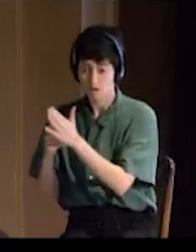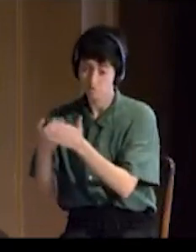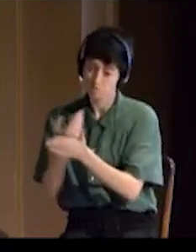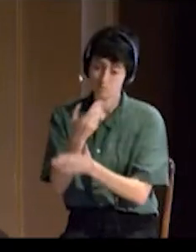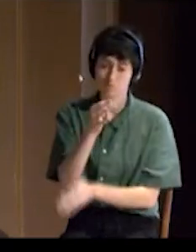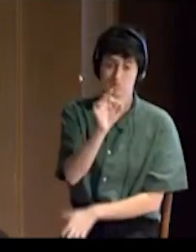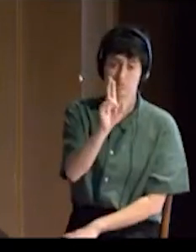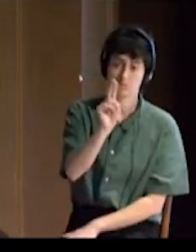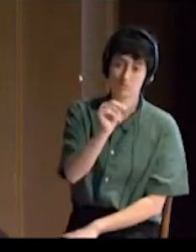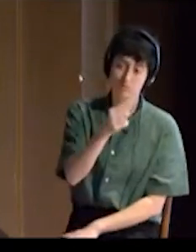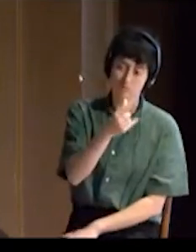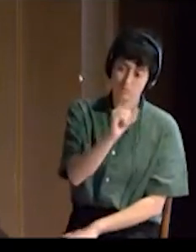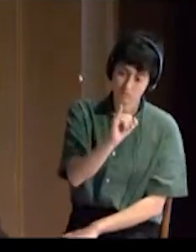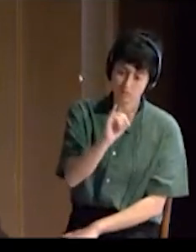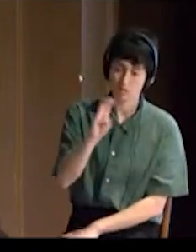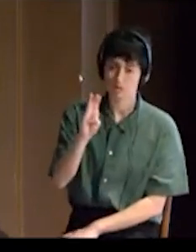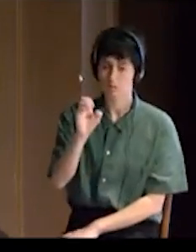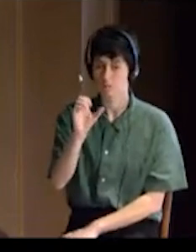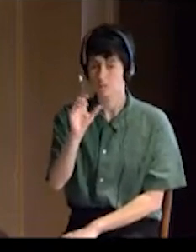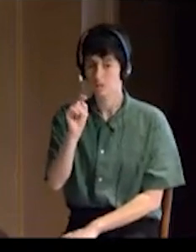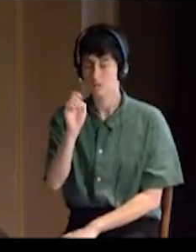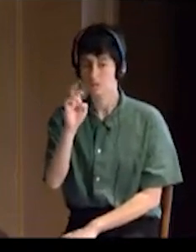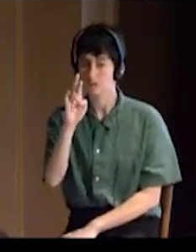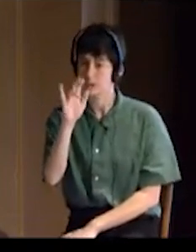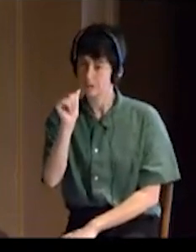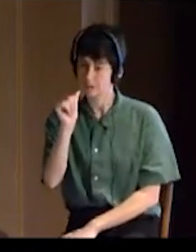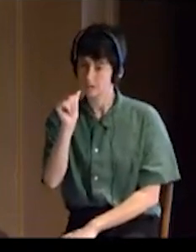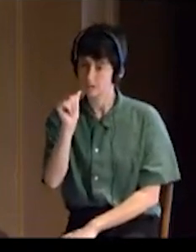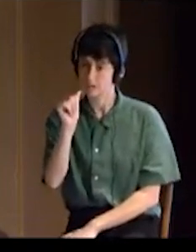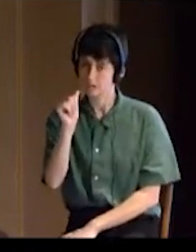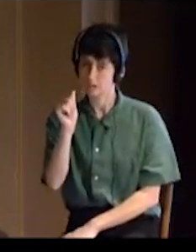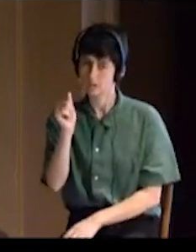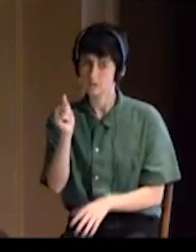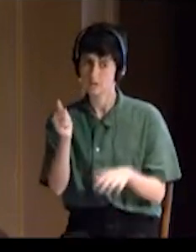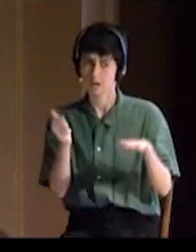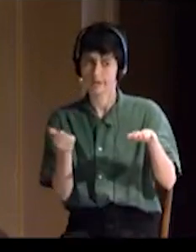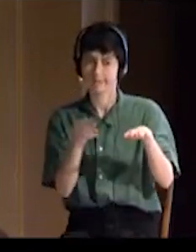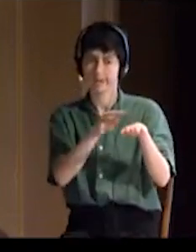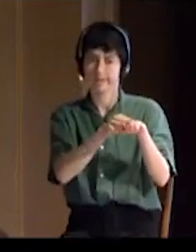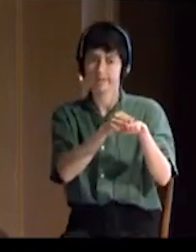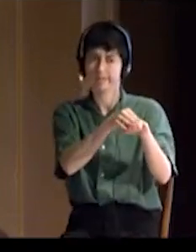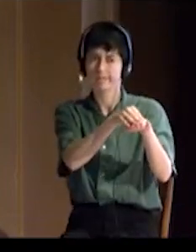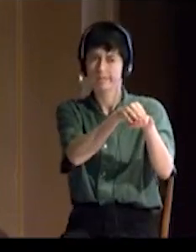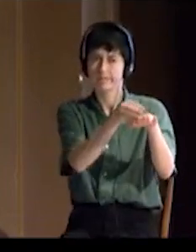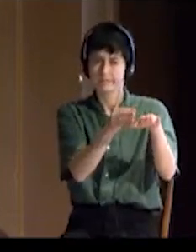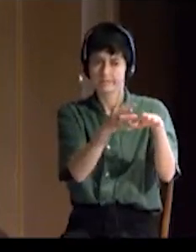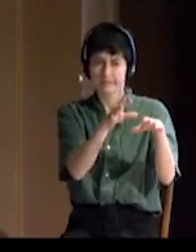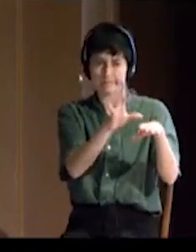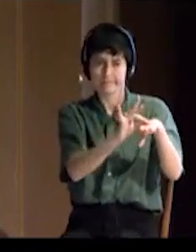Like, how do those? Mm hm. Great question. And when we talk about new lichen species,